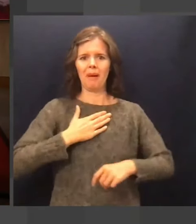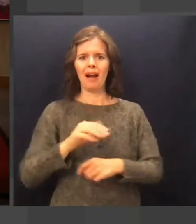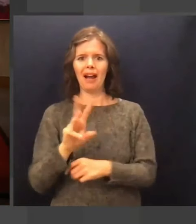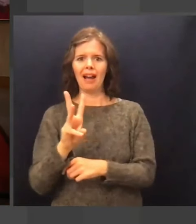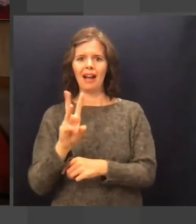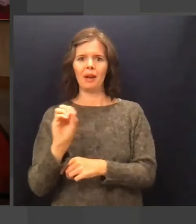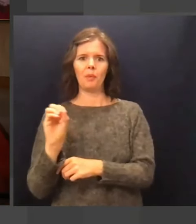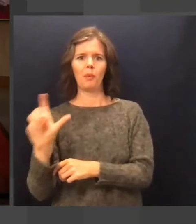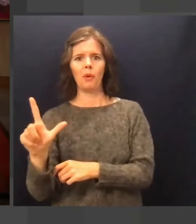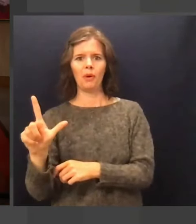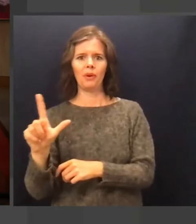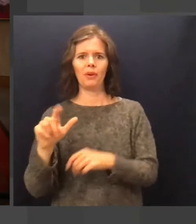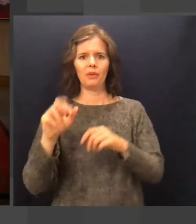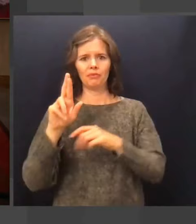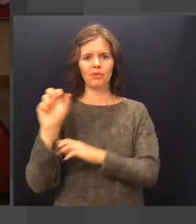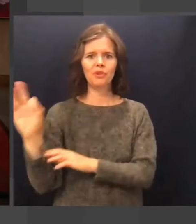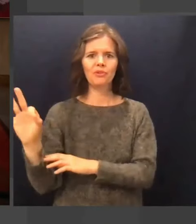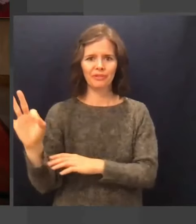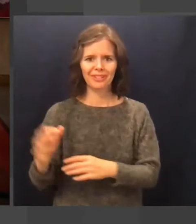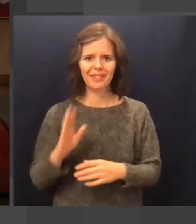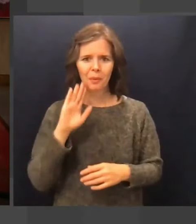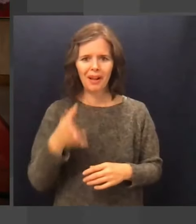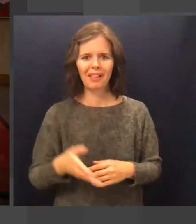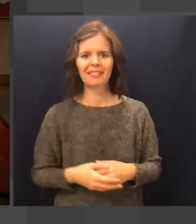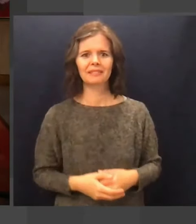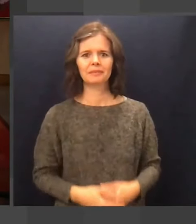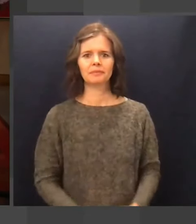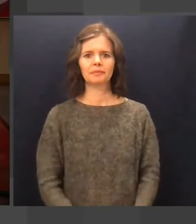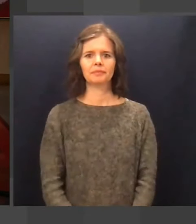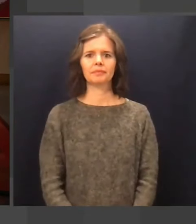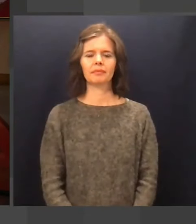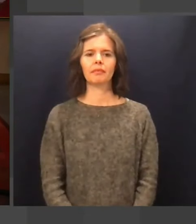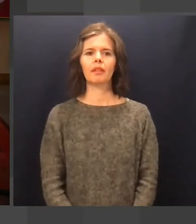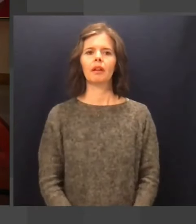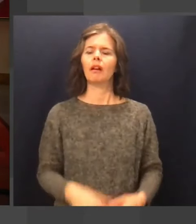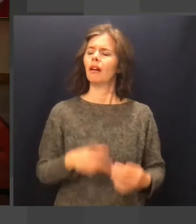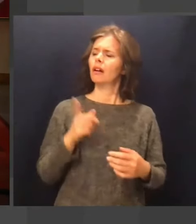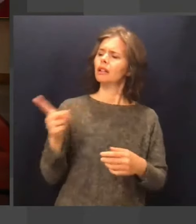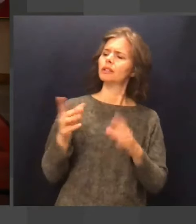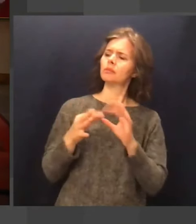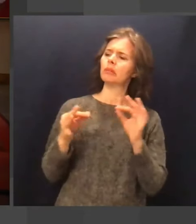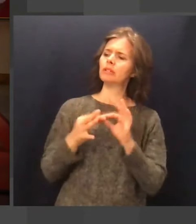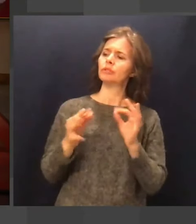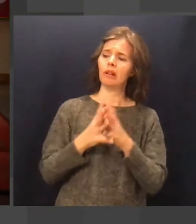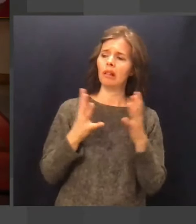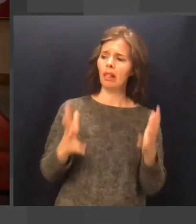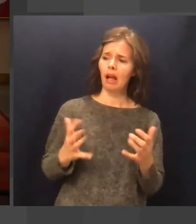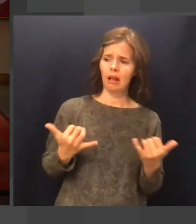IT WILL BE PERFECT. NOW YOU'VE INTRODUCED A LOT OF THINGS ALREADY.